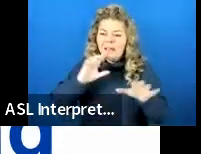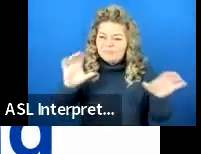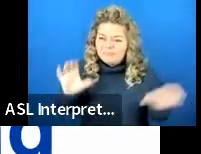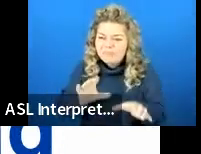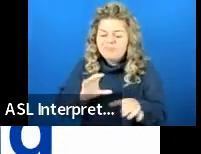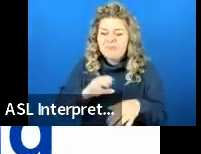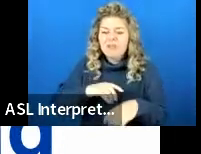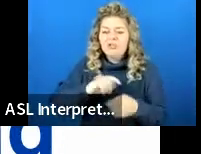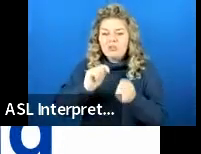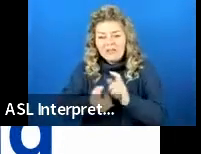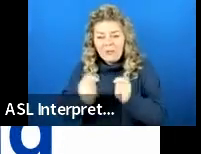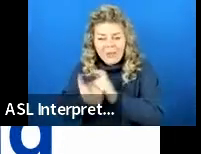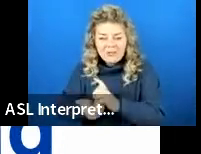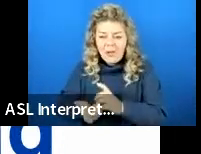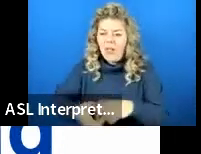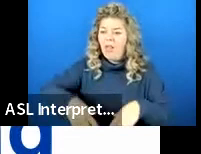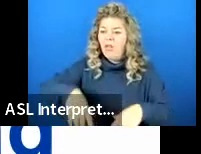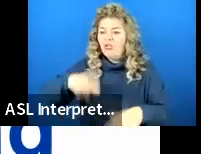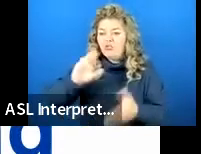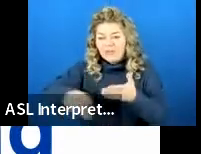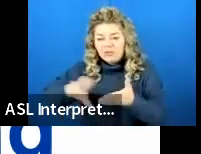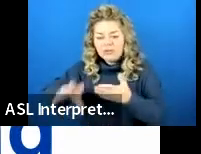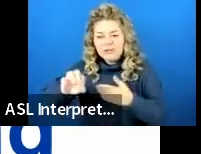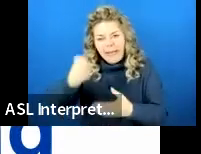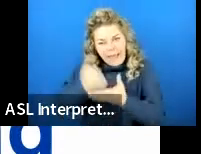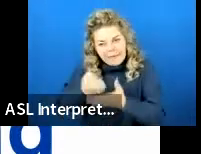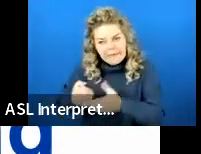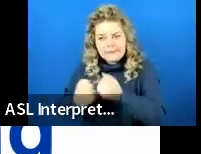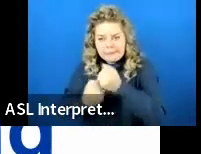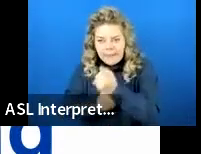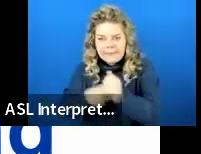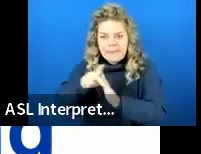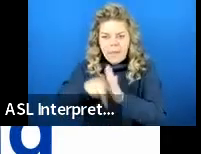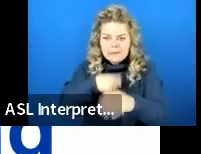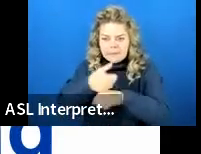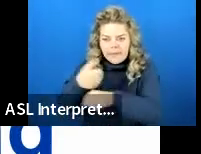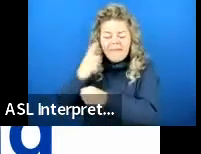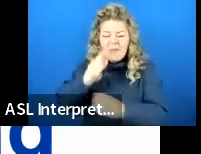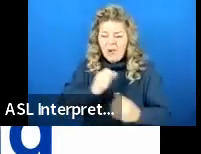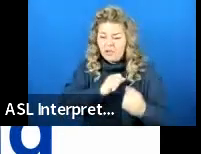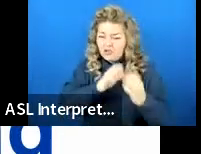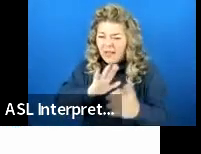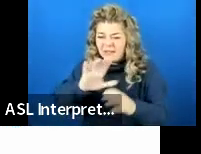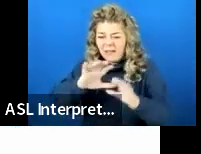and collaborate on evidence-based policymaking to address our world's most pressing challenges.